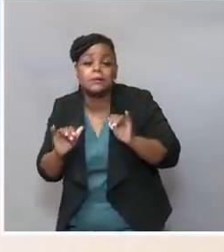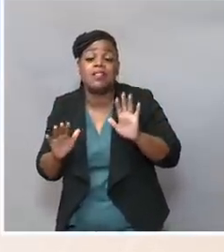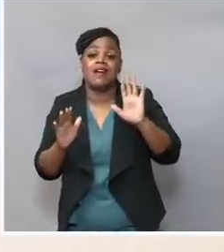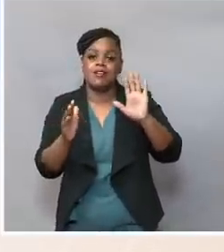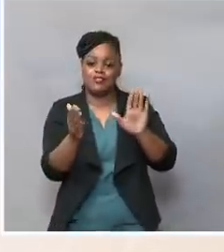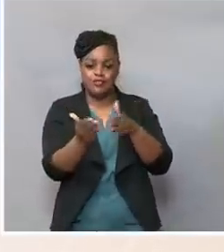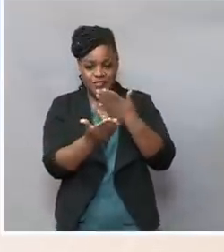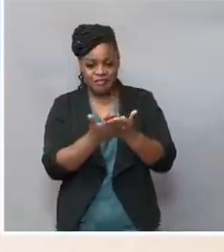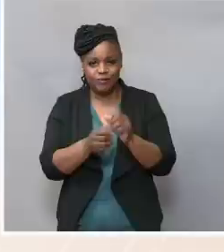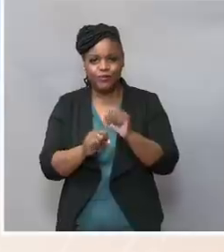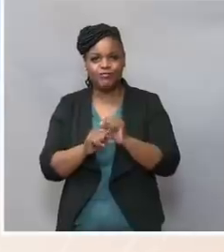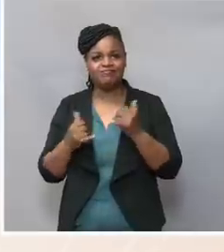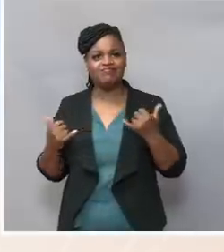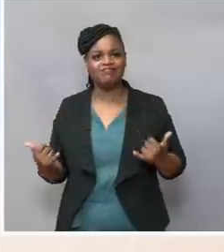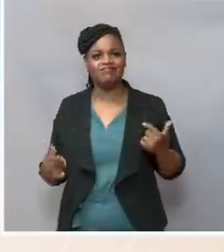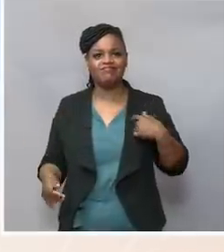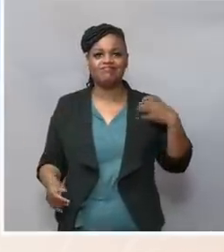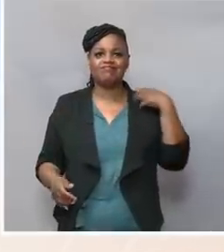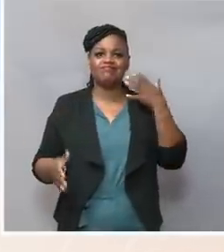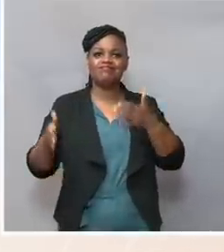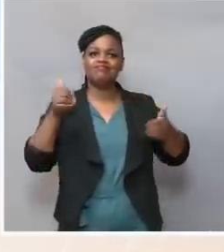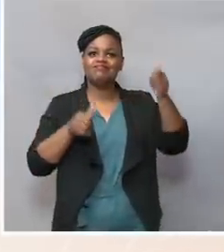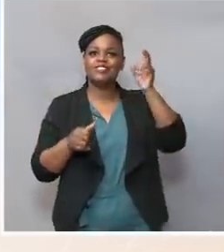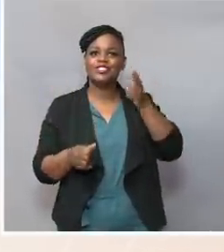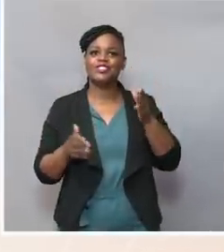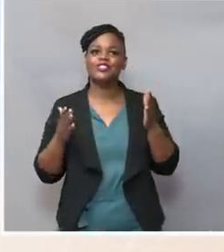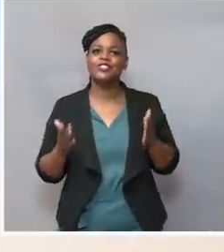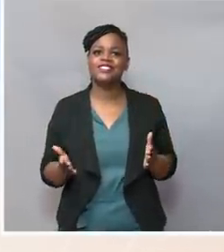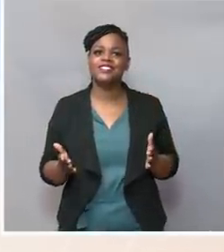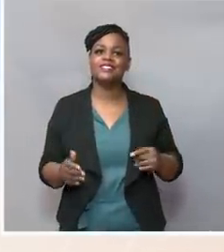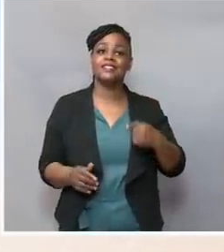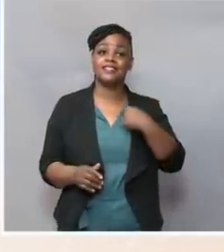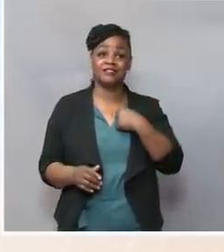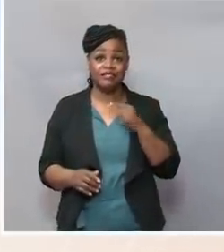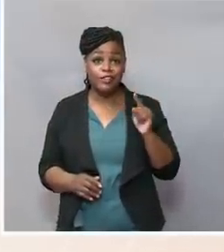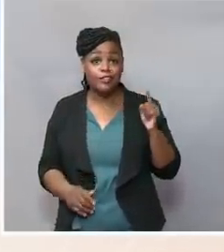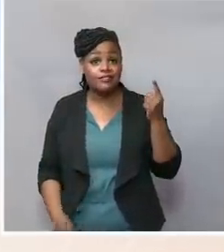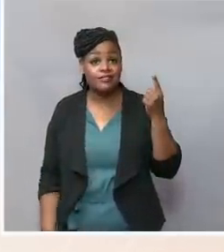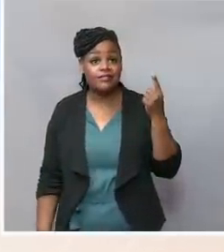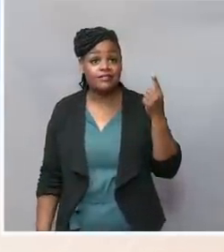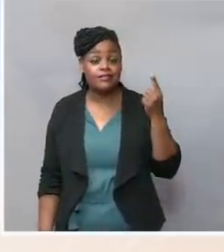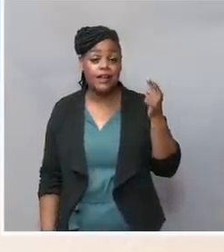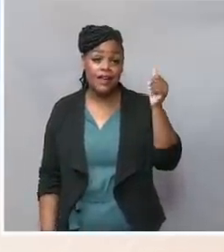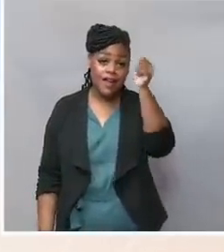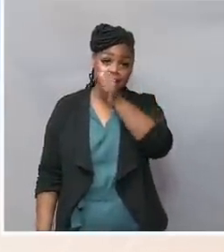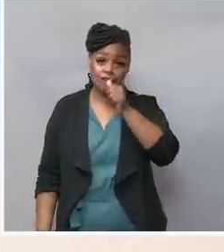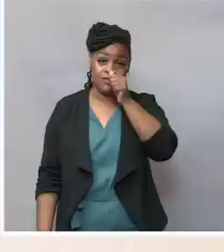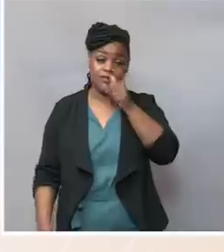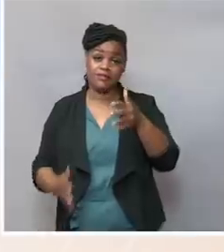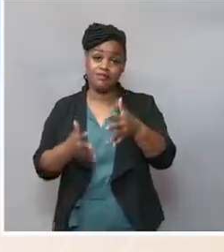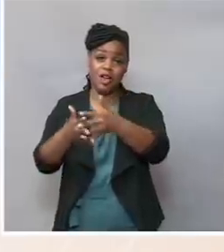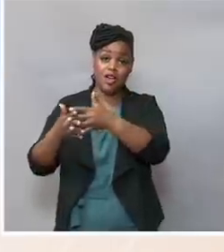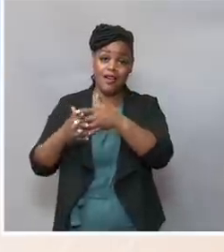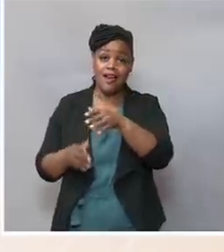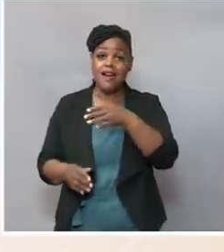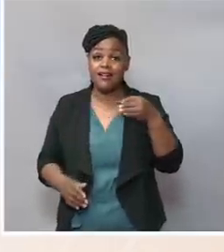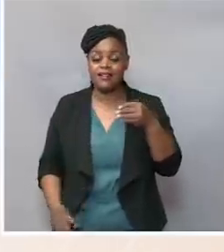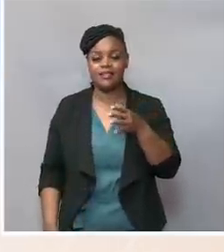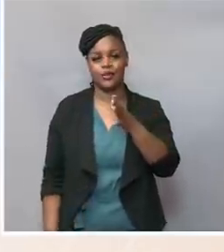I'd like to also say that I am the first African American and the first woman in the Park Service history